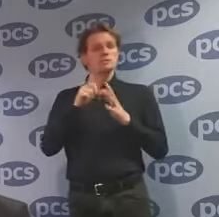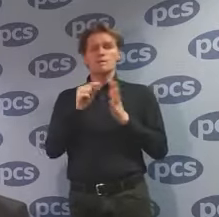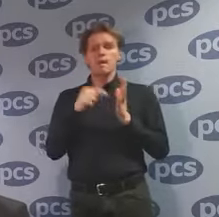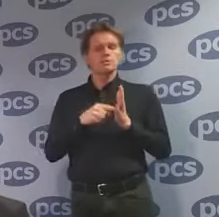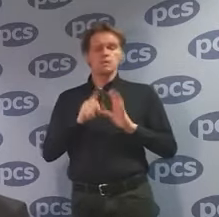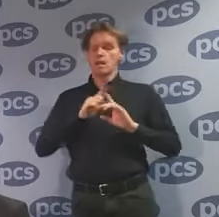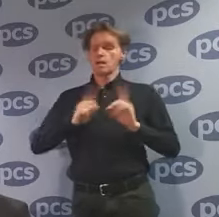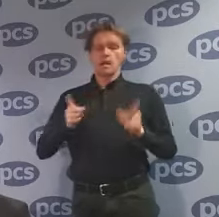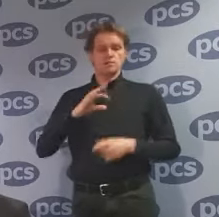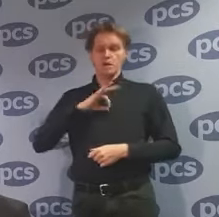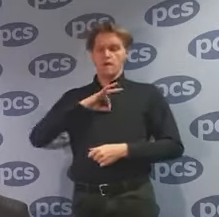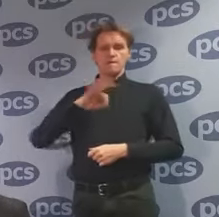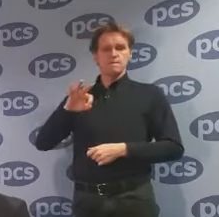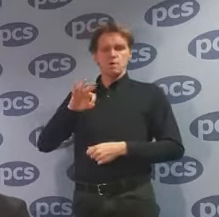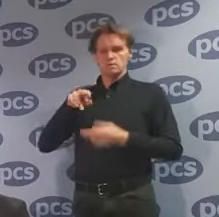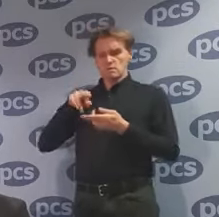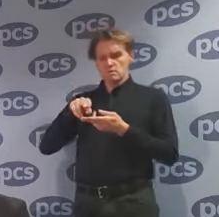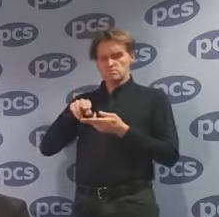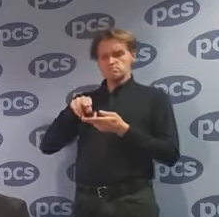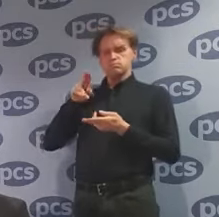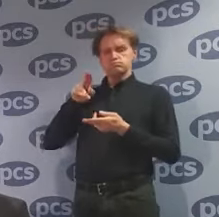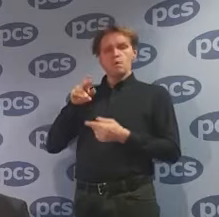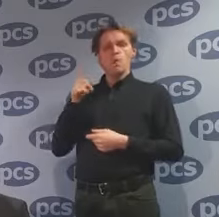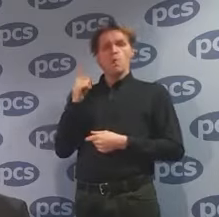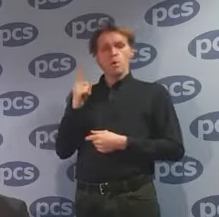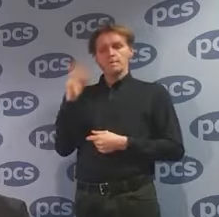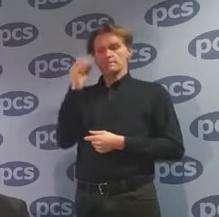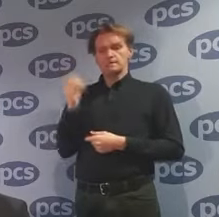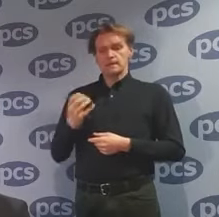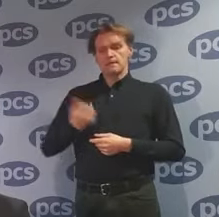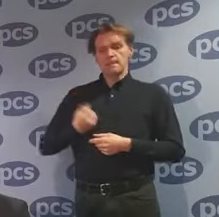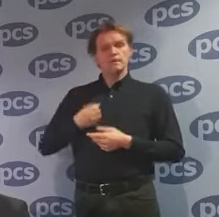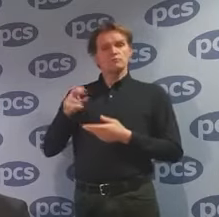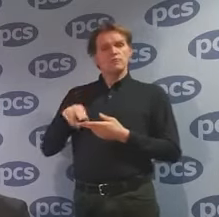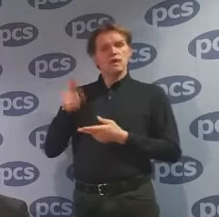without further cuts in budgets that they are already reducing significantly